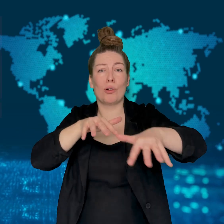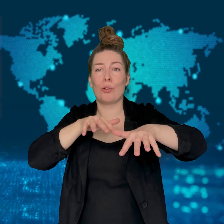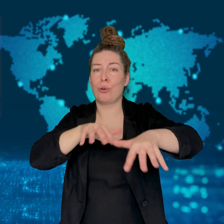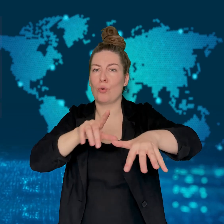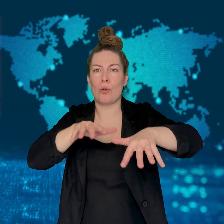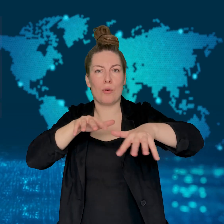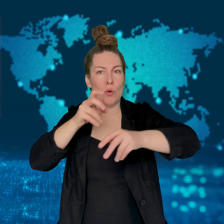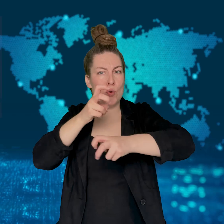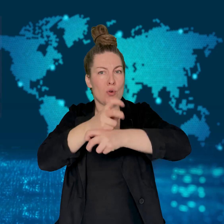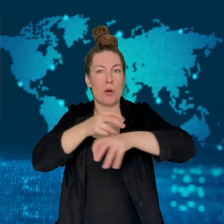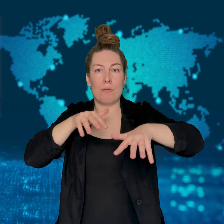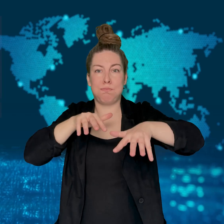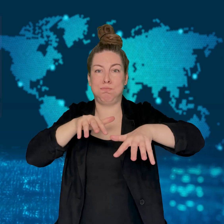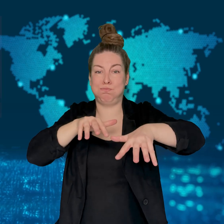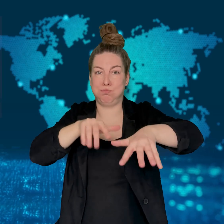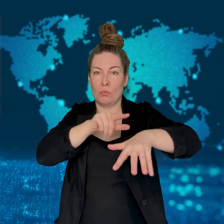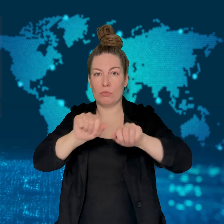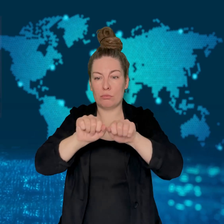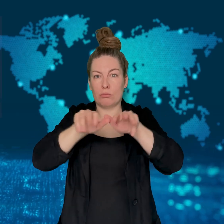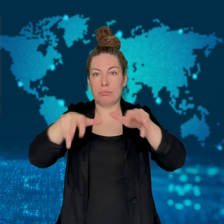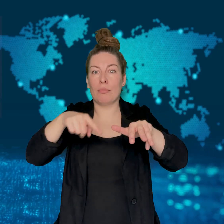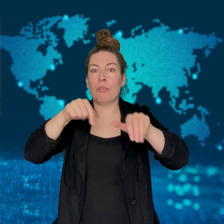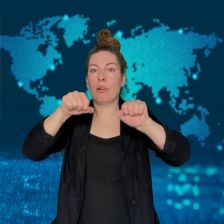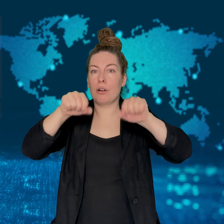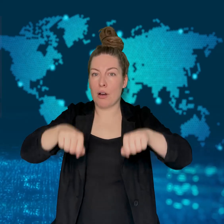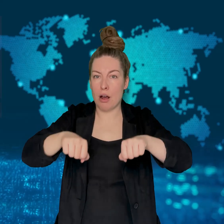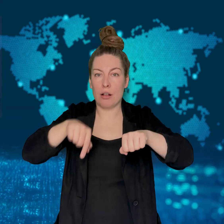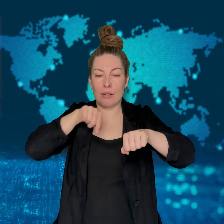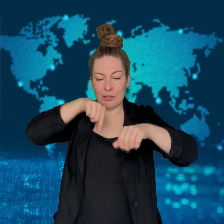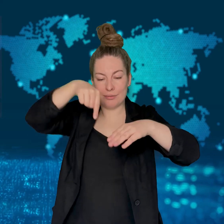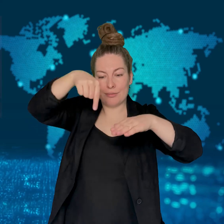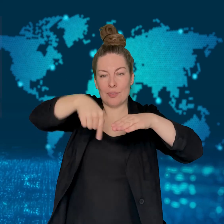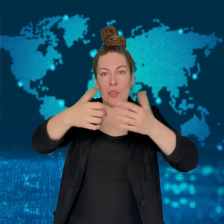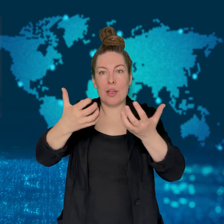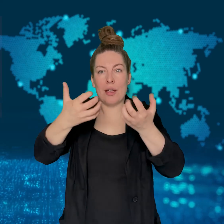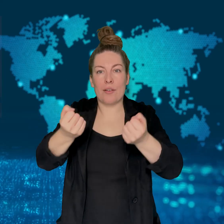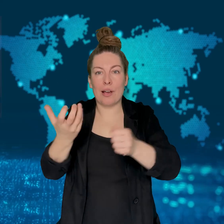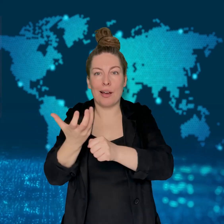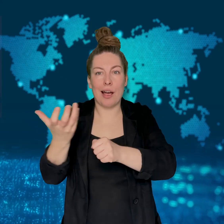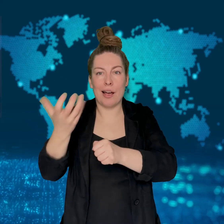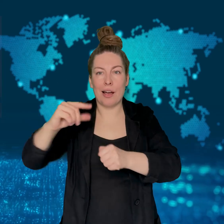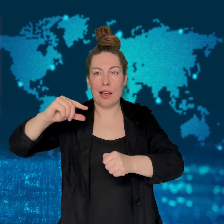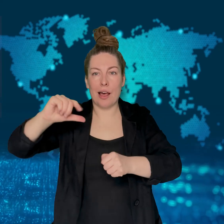explode when gas builds up in the magma.